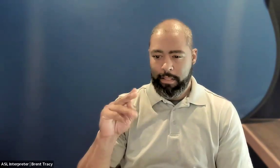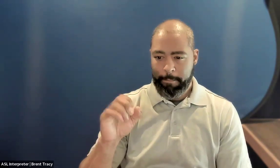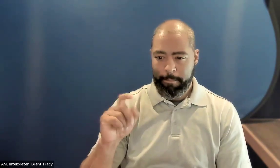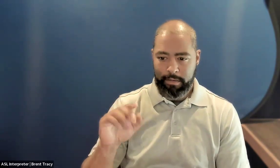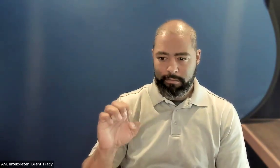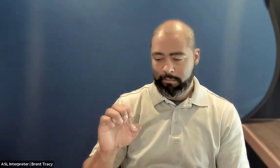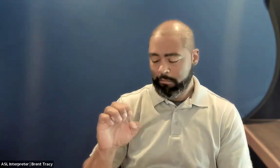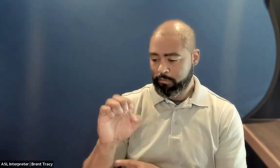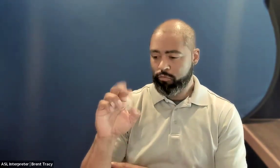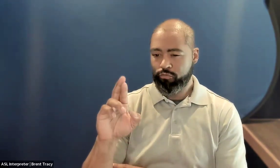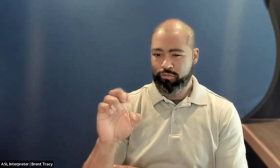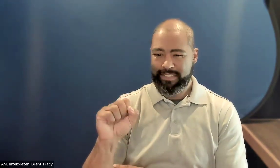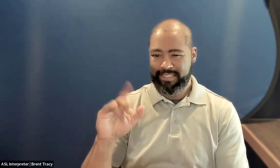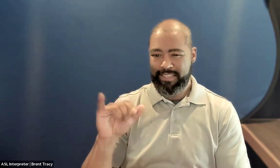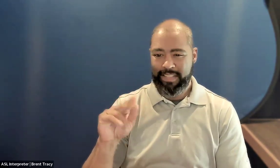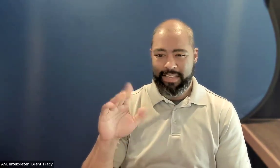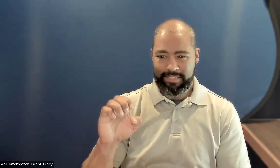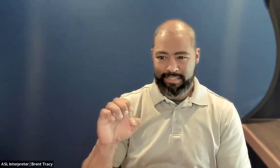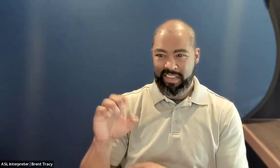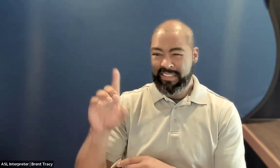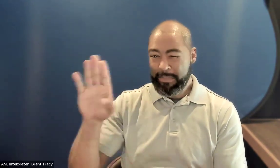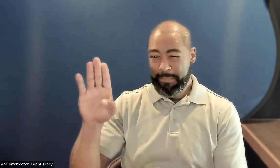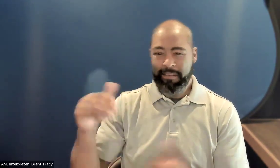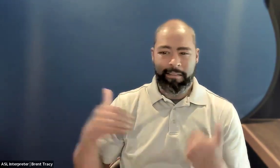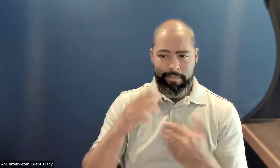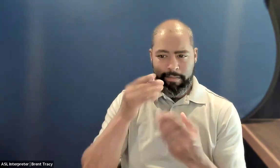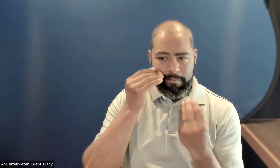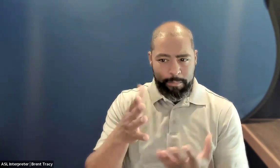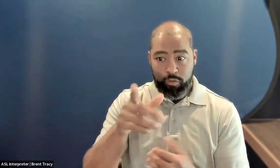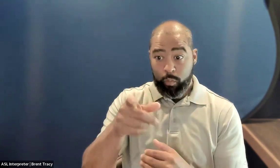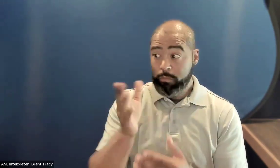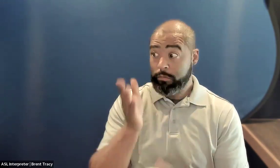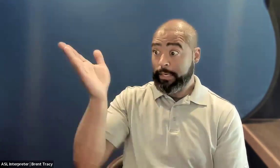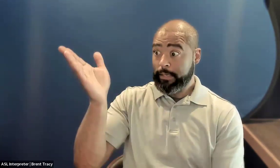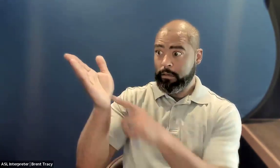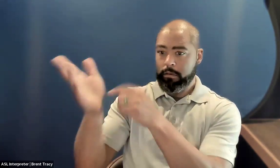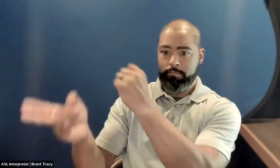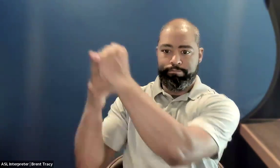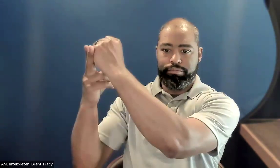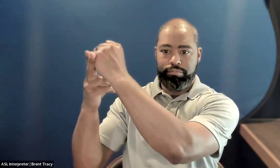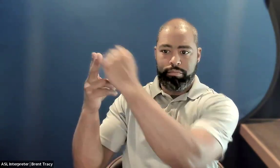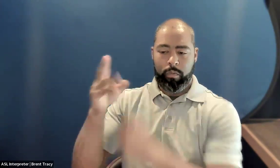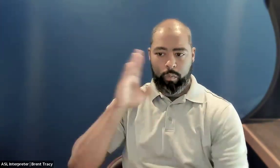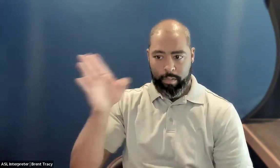After clicking the submit button, users can no longer make any changes to the project information.